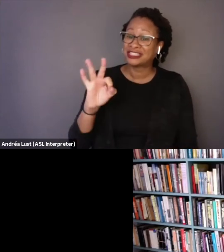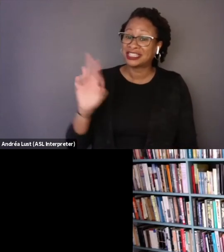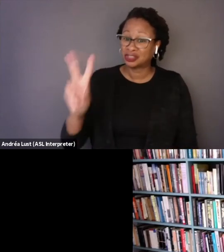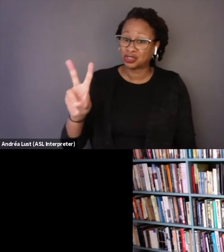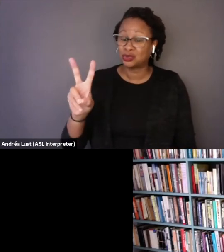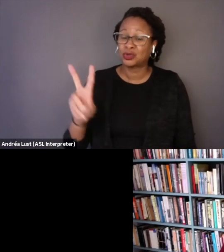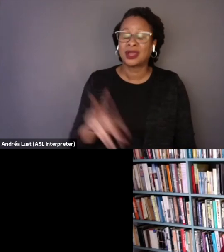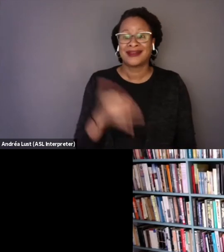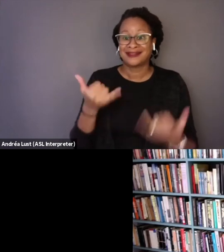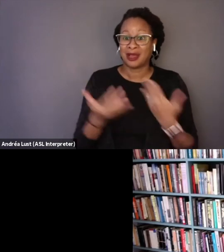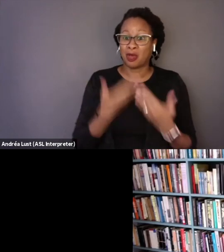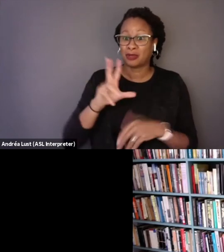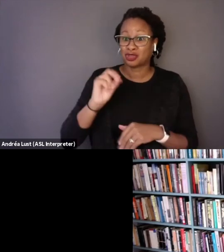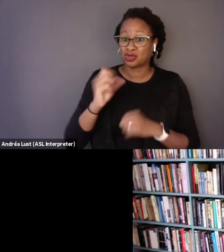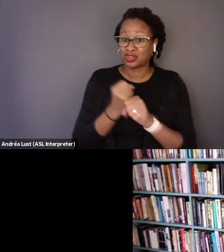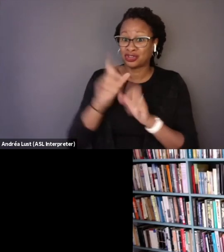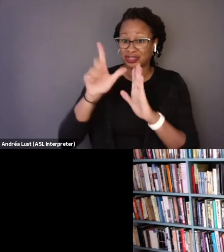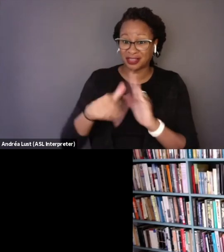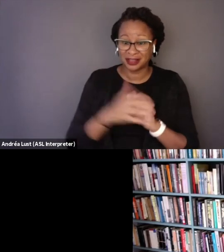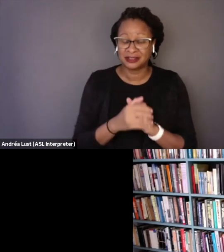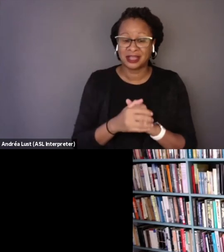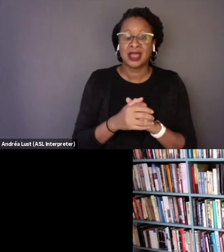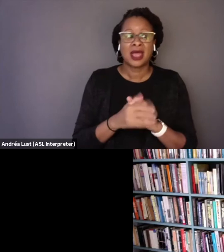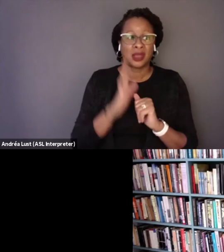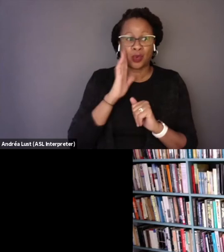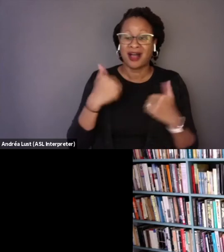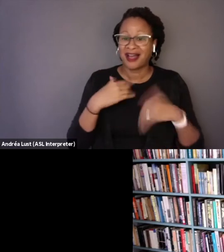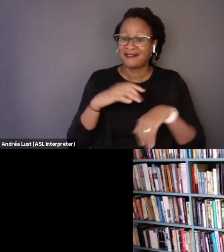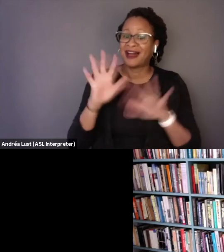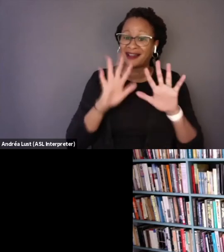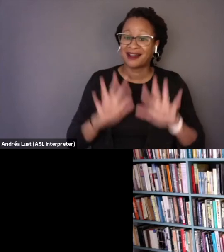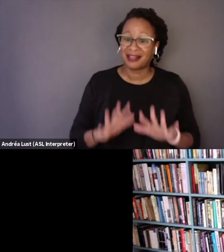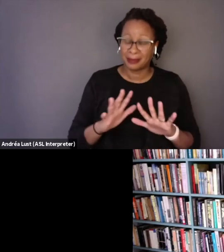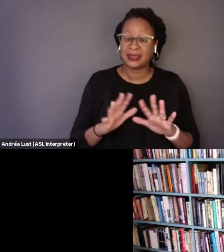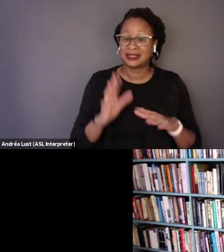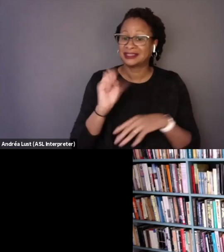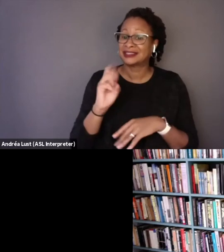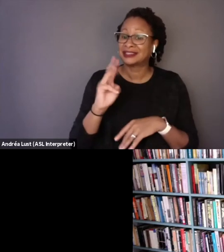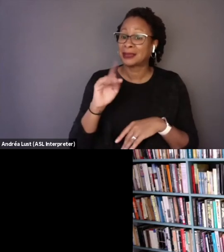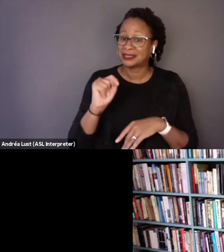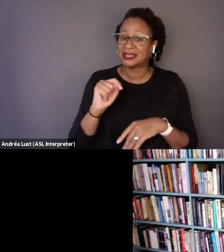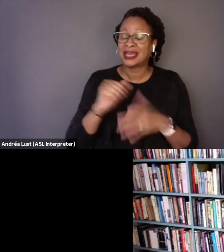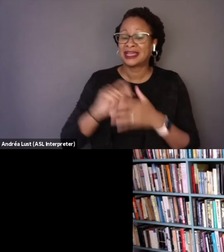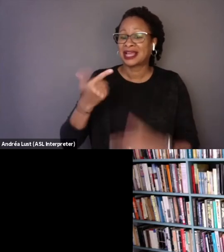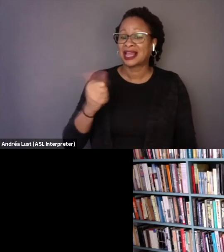into our climate summit in Glasgow in a few weeks. And that work has not been done.